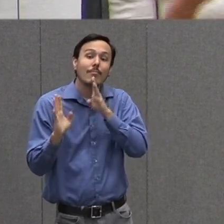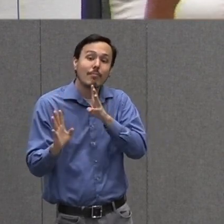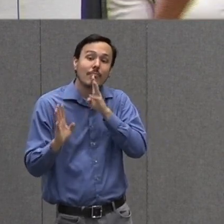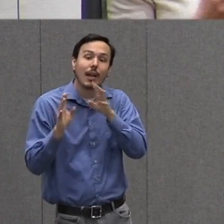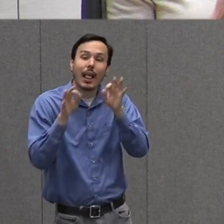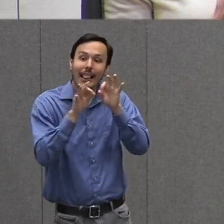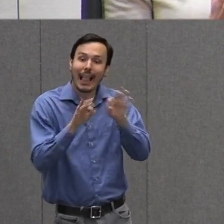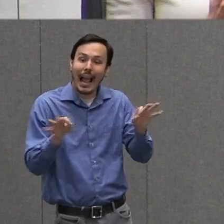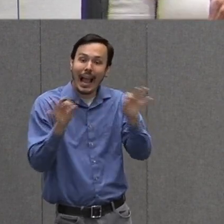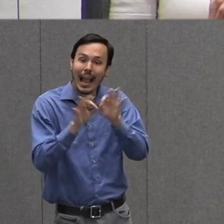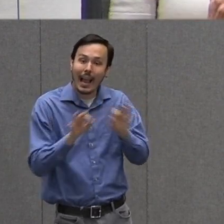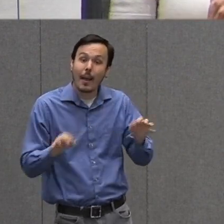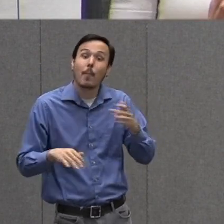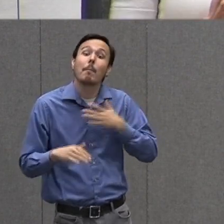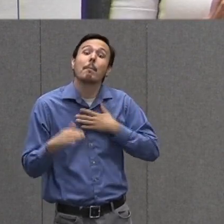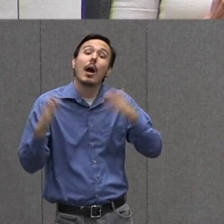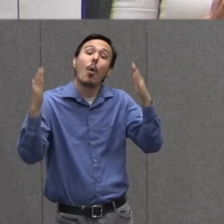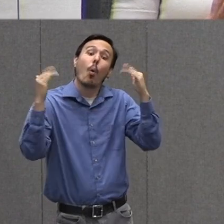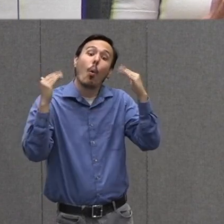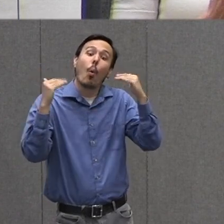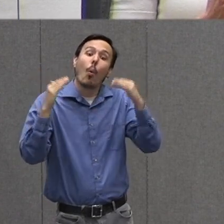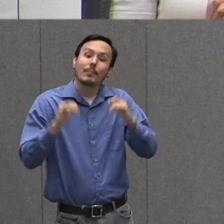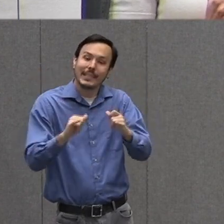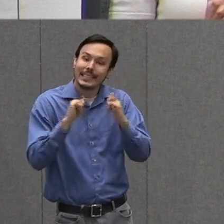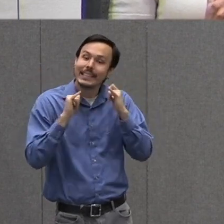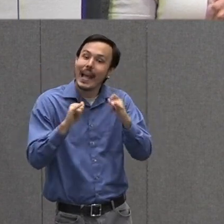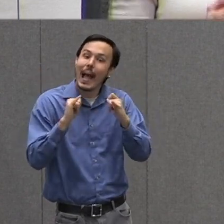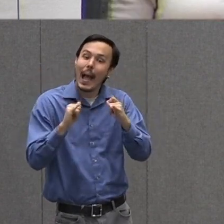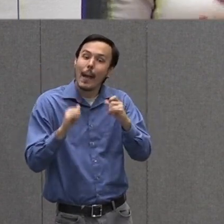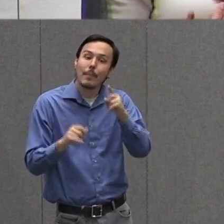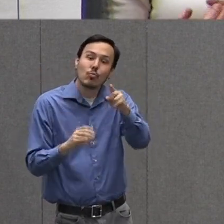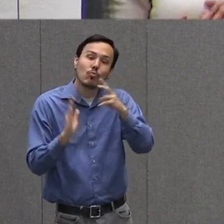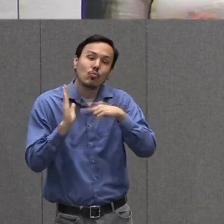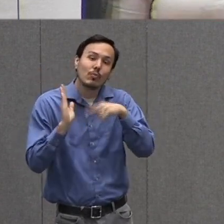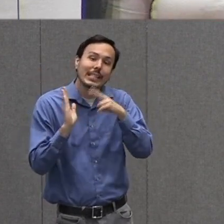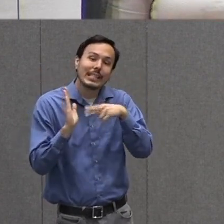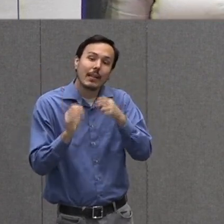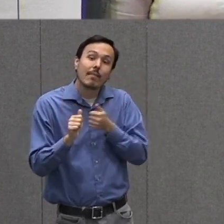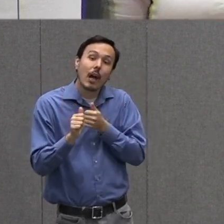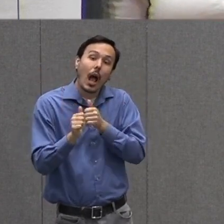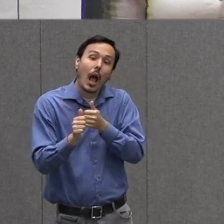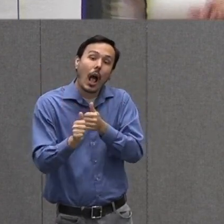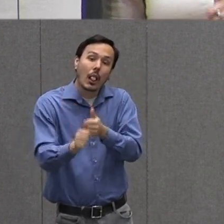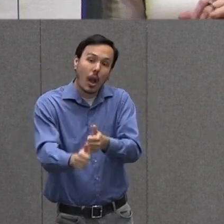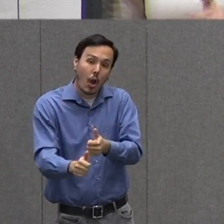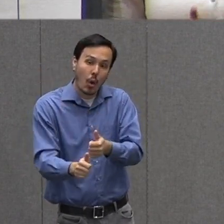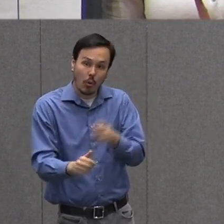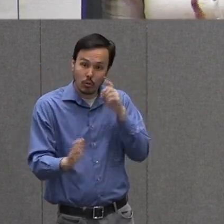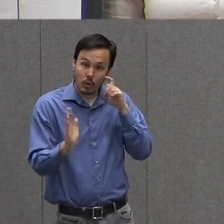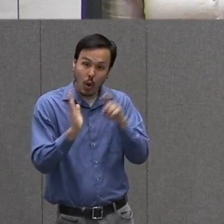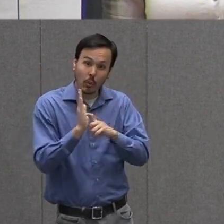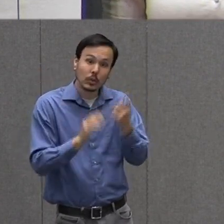hoping that you can try and read some of the words with me. If you notice, there's one key word